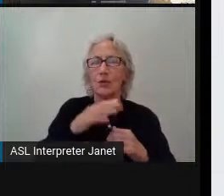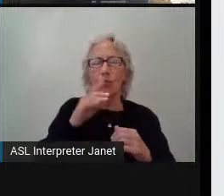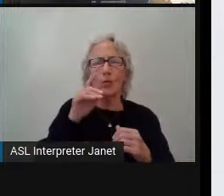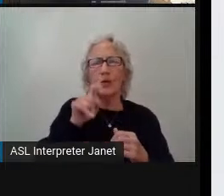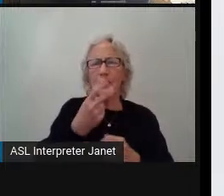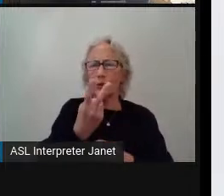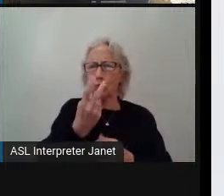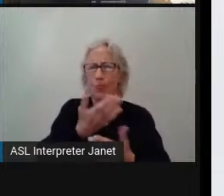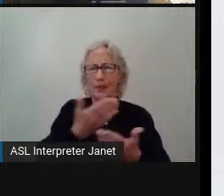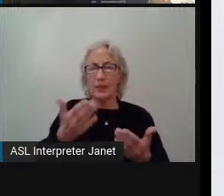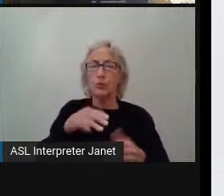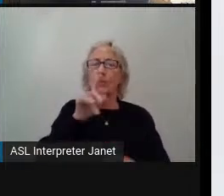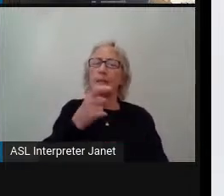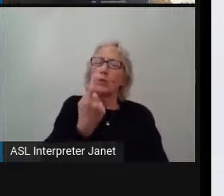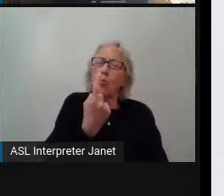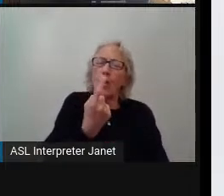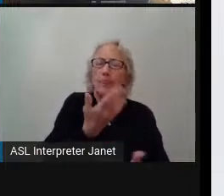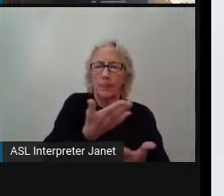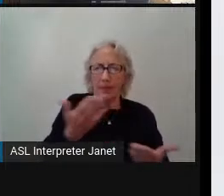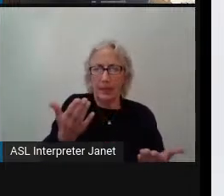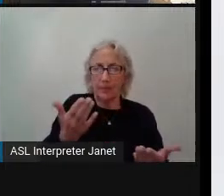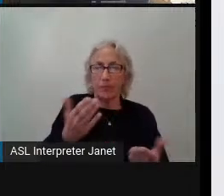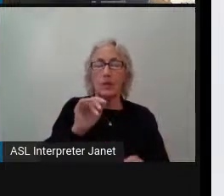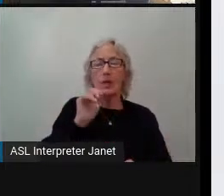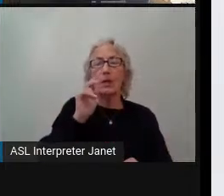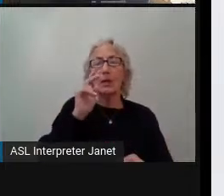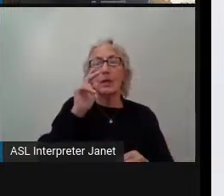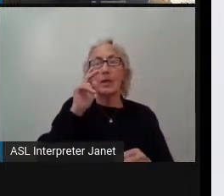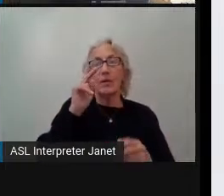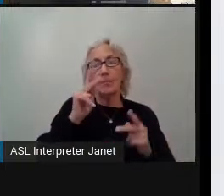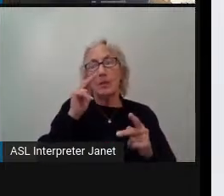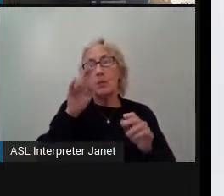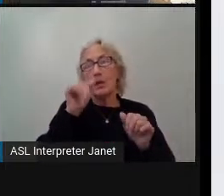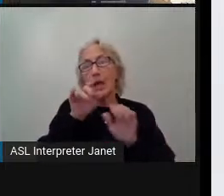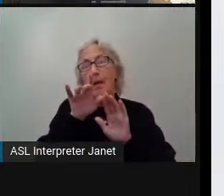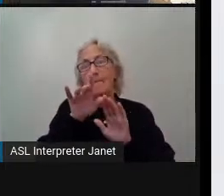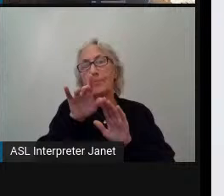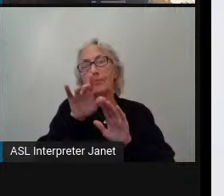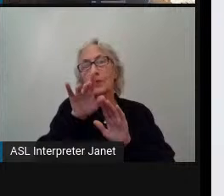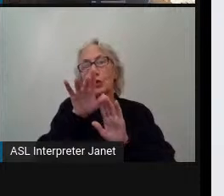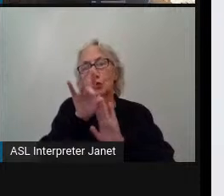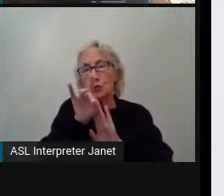front end theme we released our accessible. We do not need to